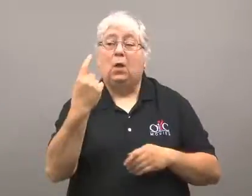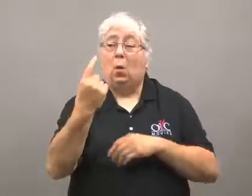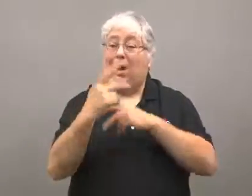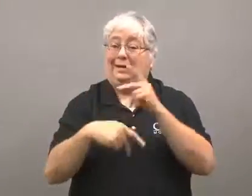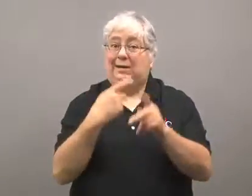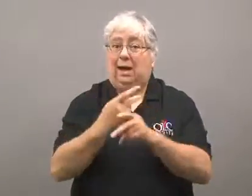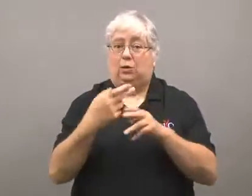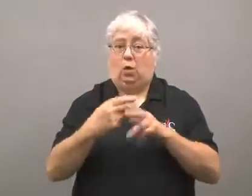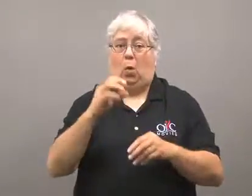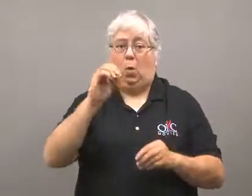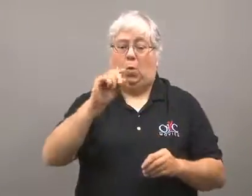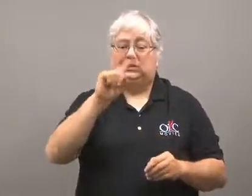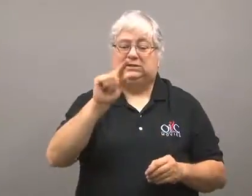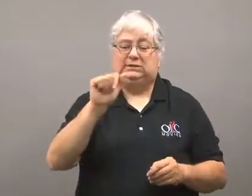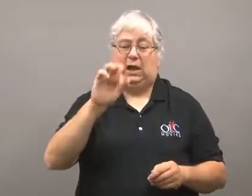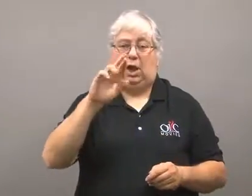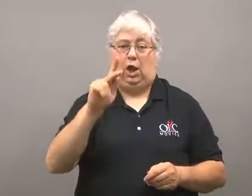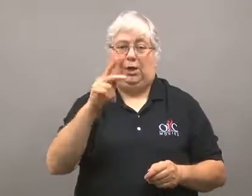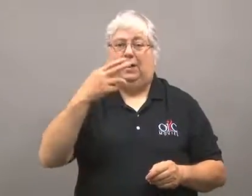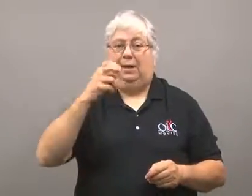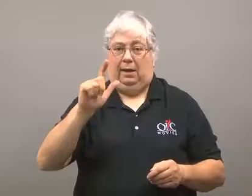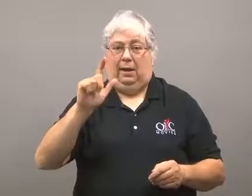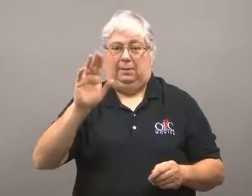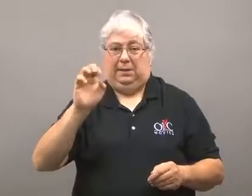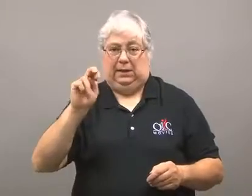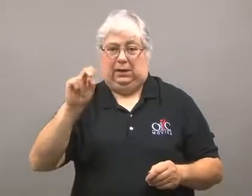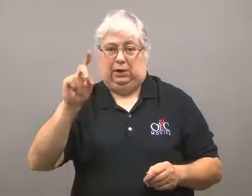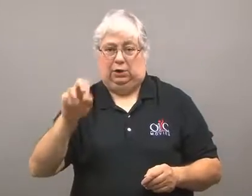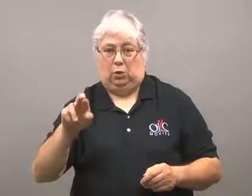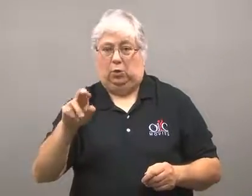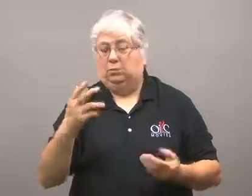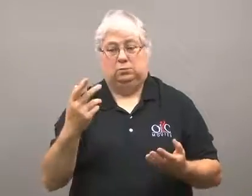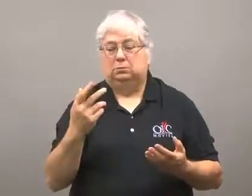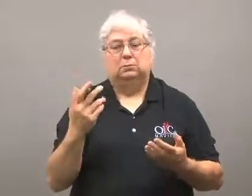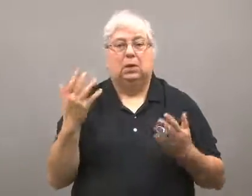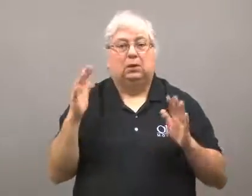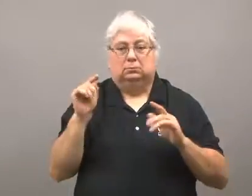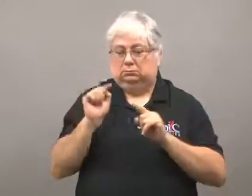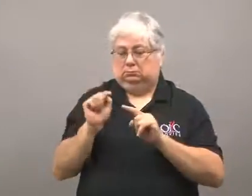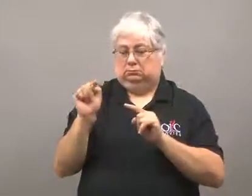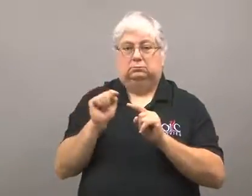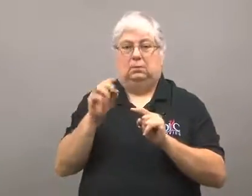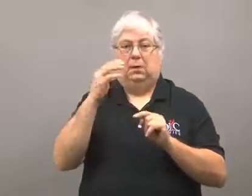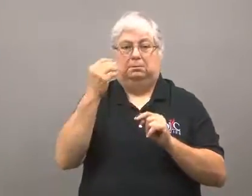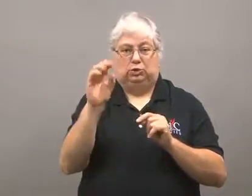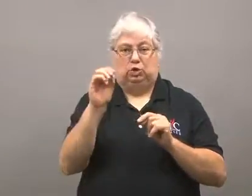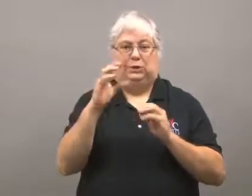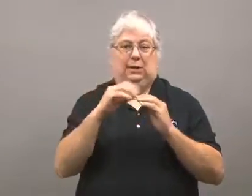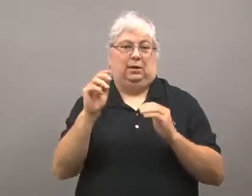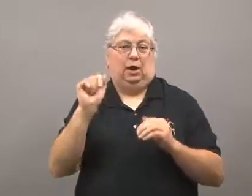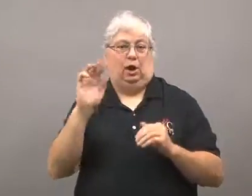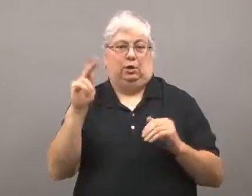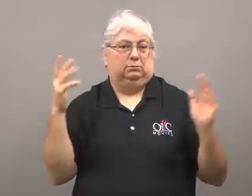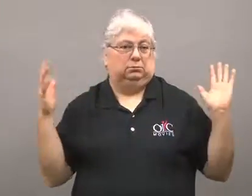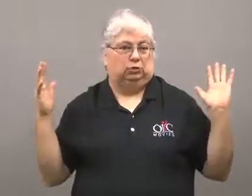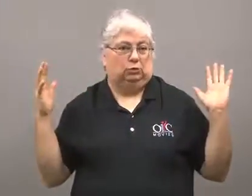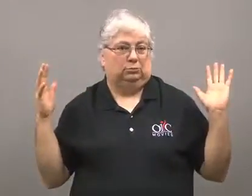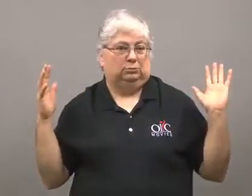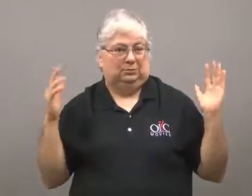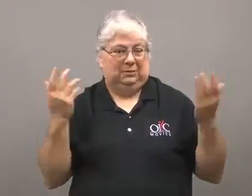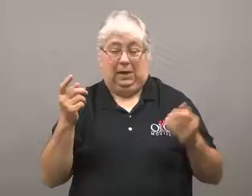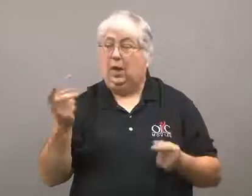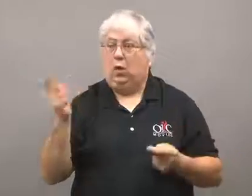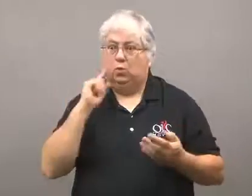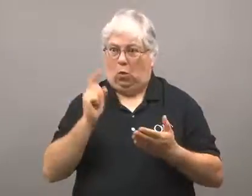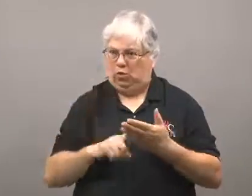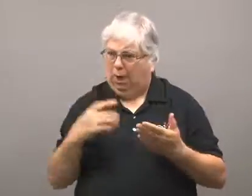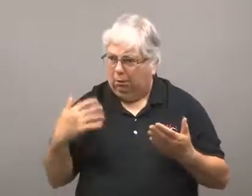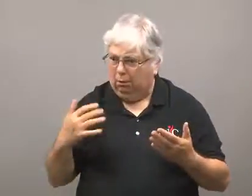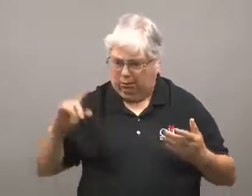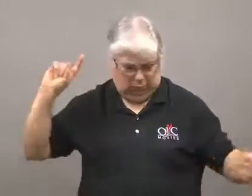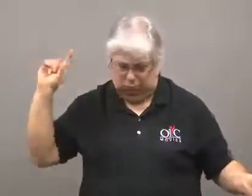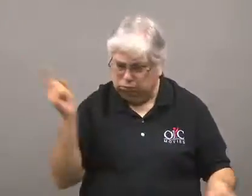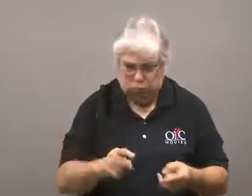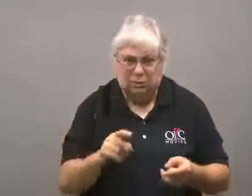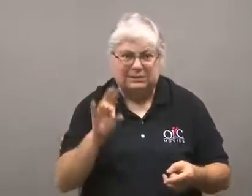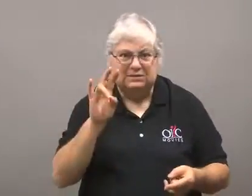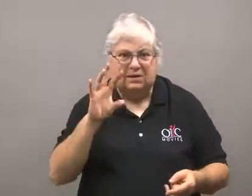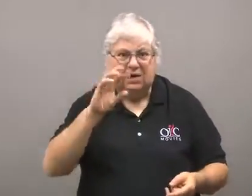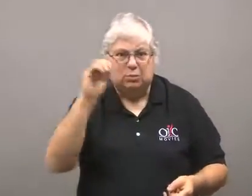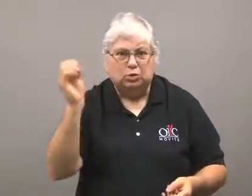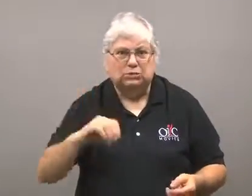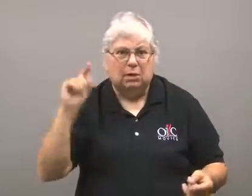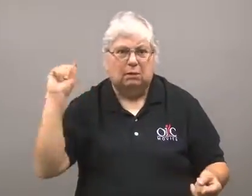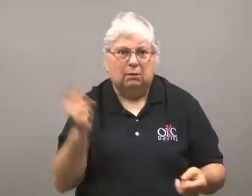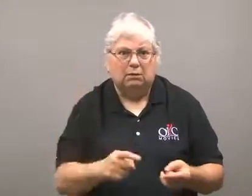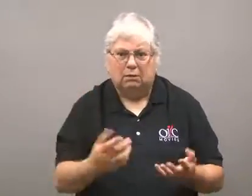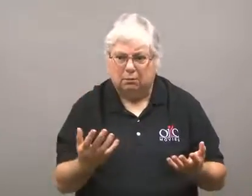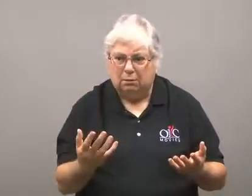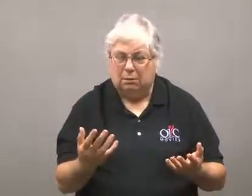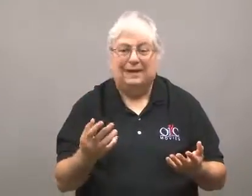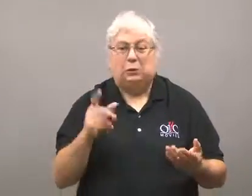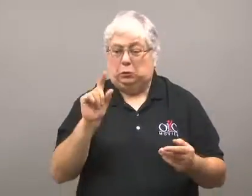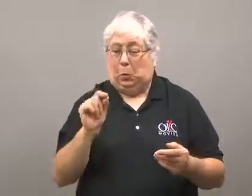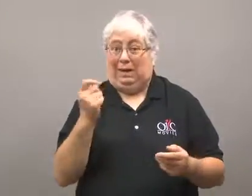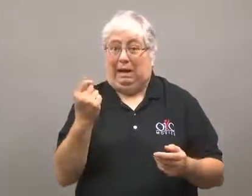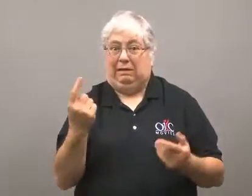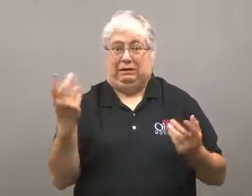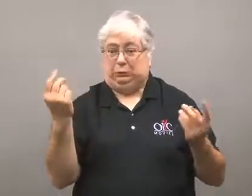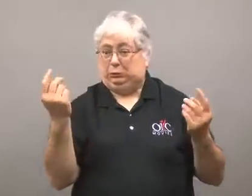The Ozark Hellbender is found only in Missouri and Arkansas.